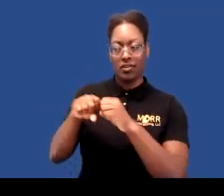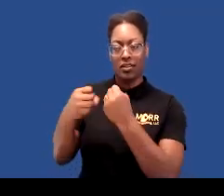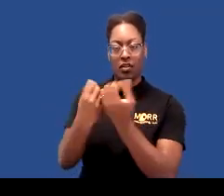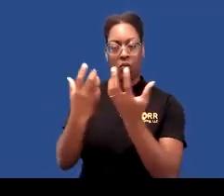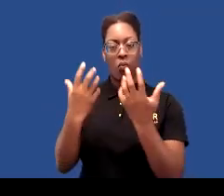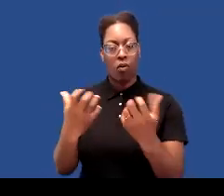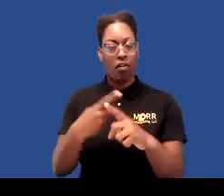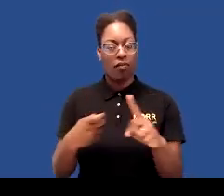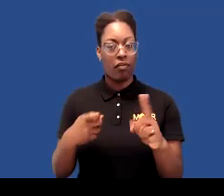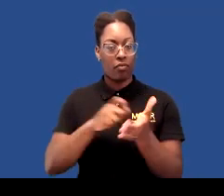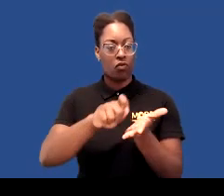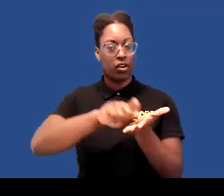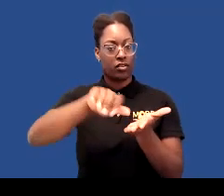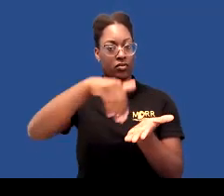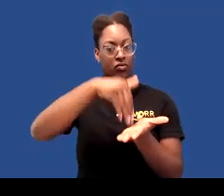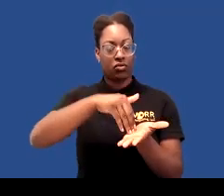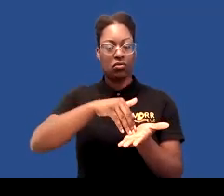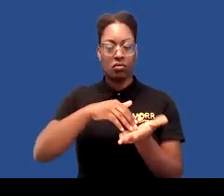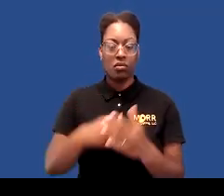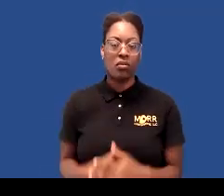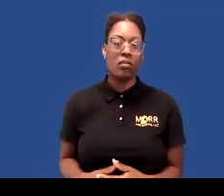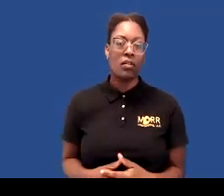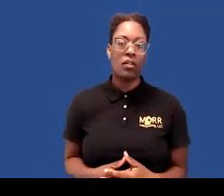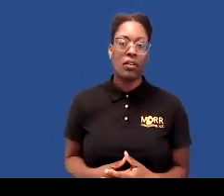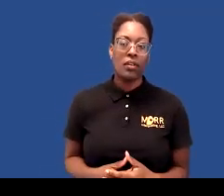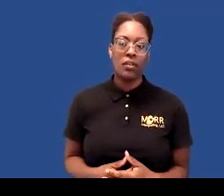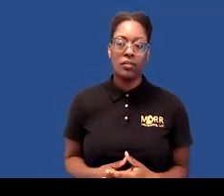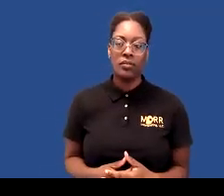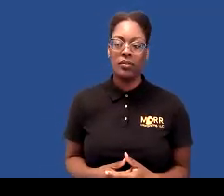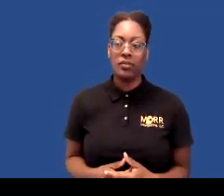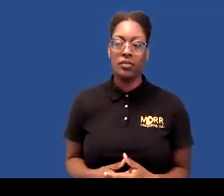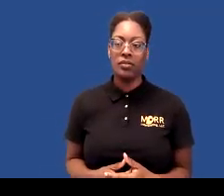the writing center. [Elle, facilitator]